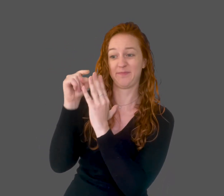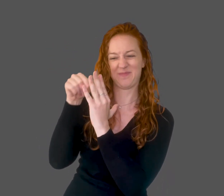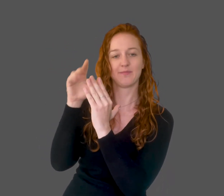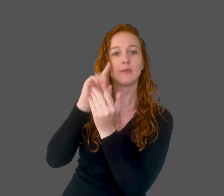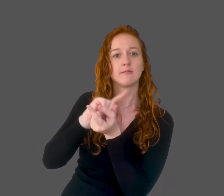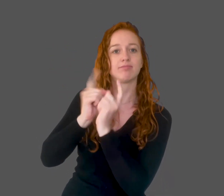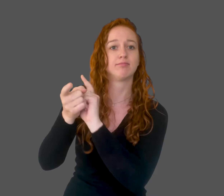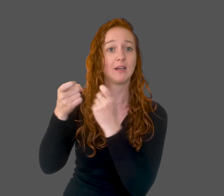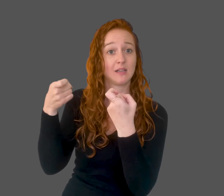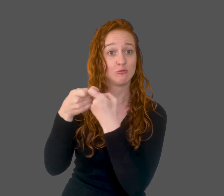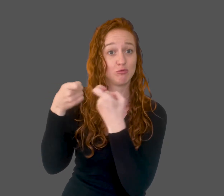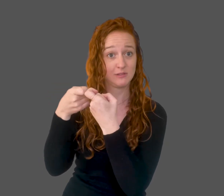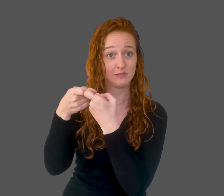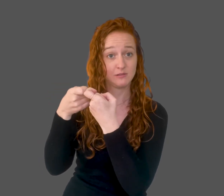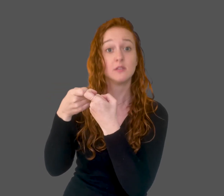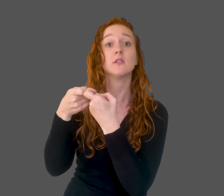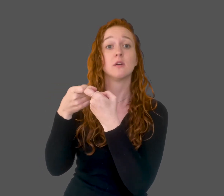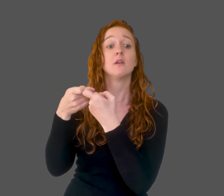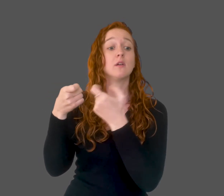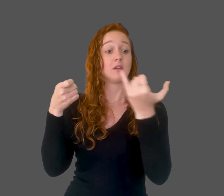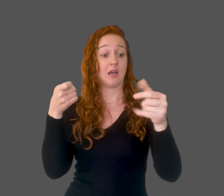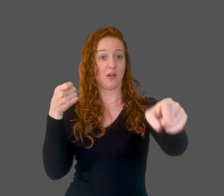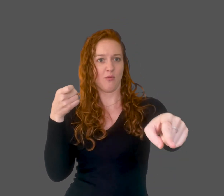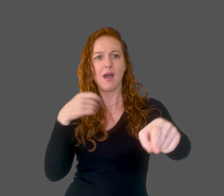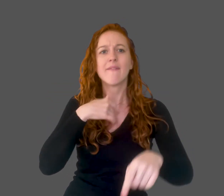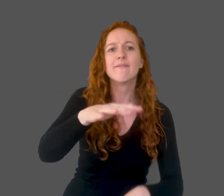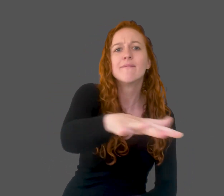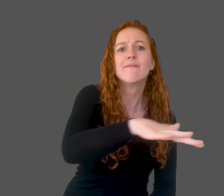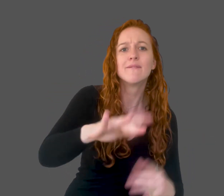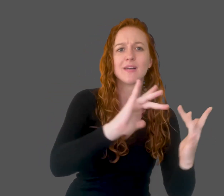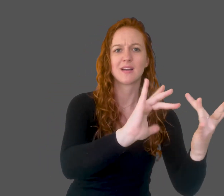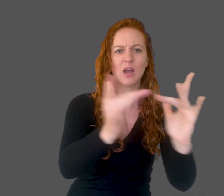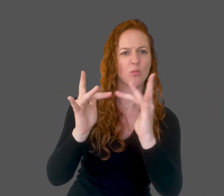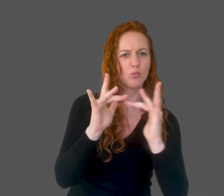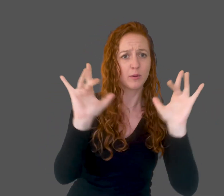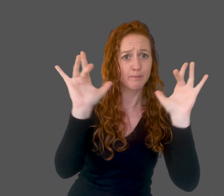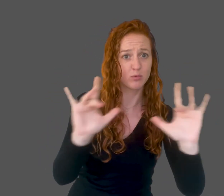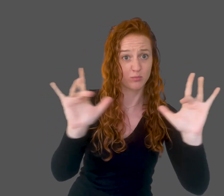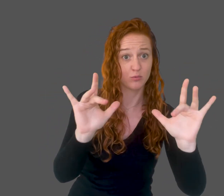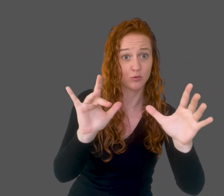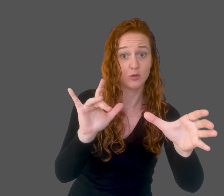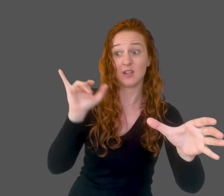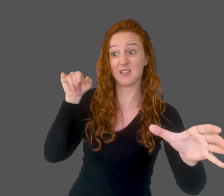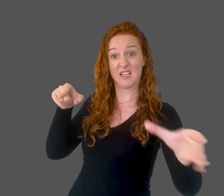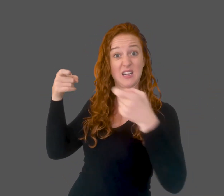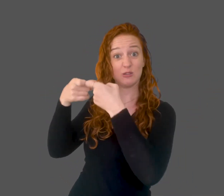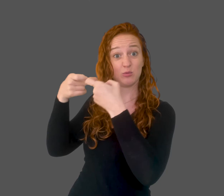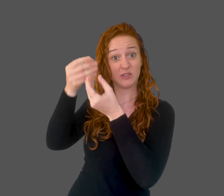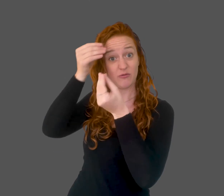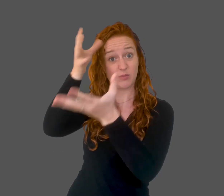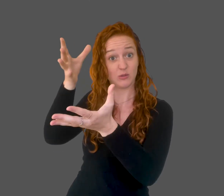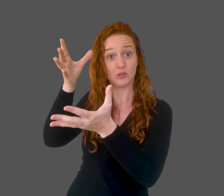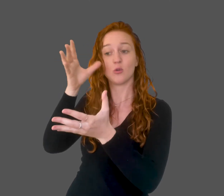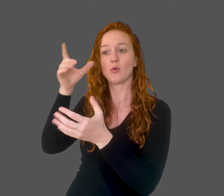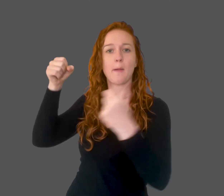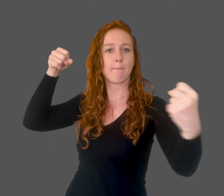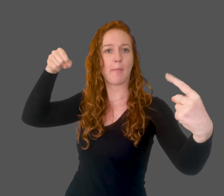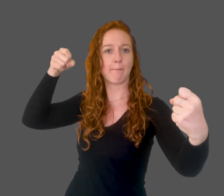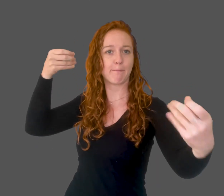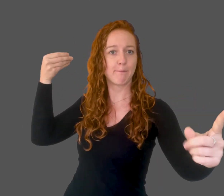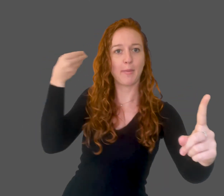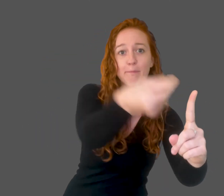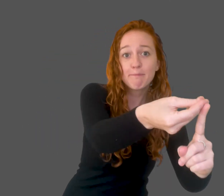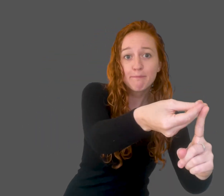These jiggles will generate electrical impulses that will be transmitted to a network of computers wirelessly,